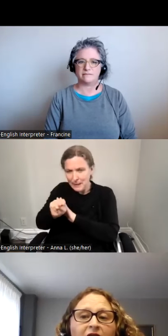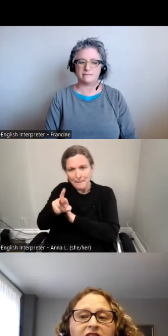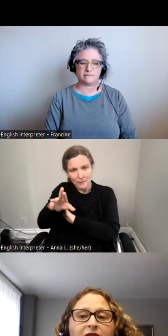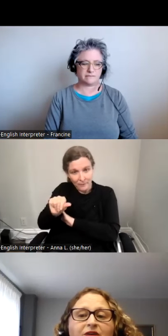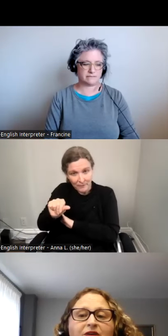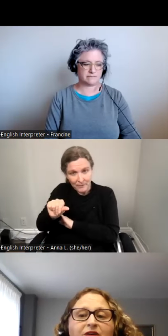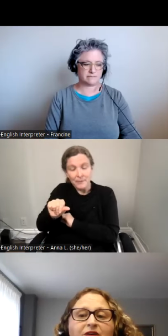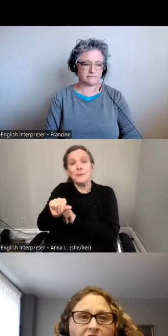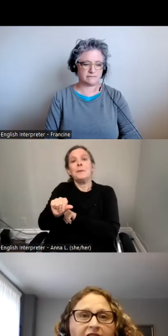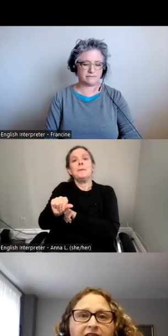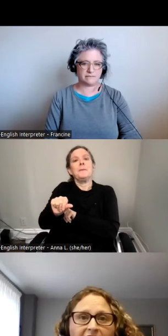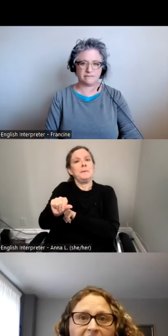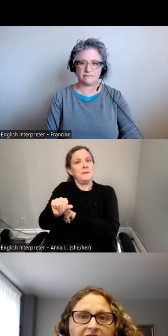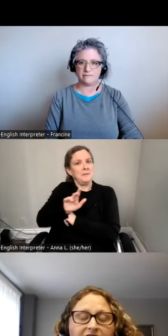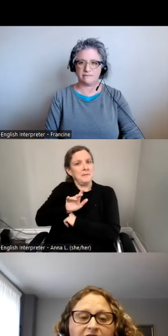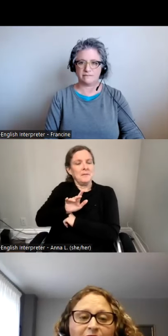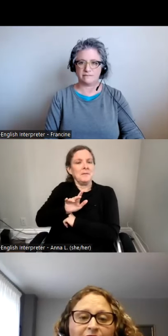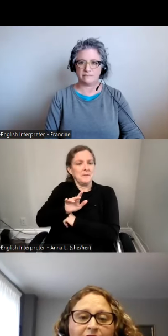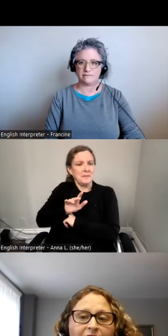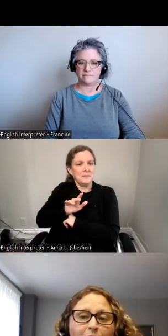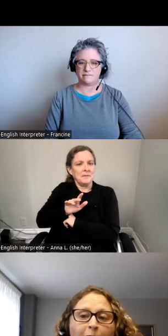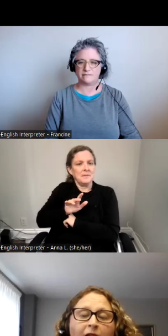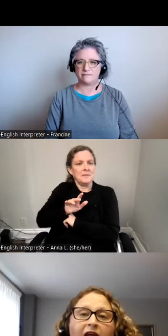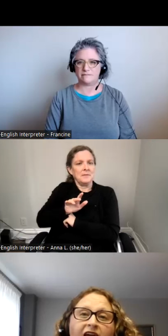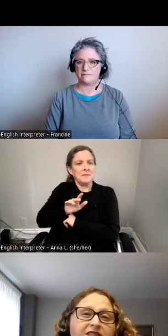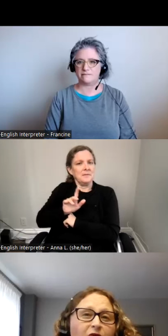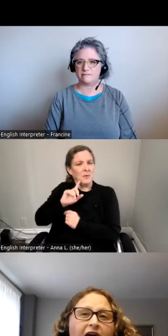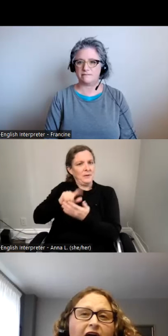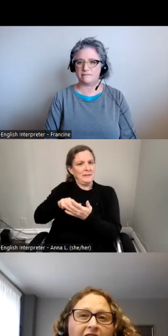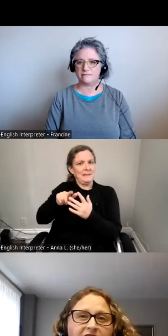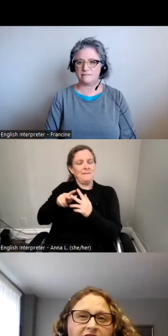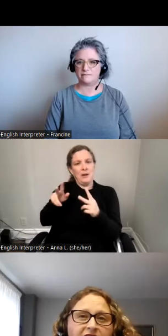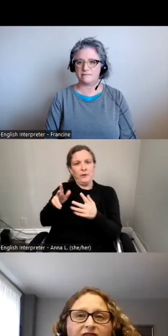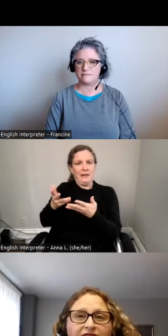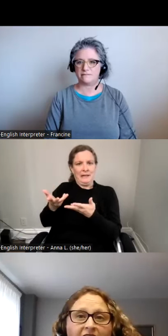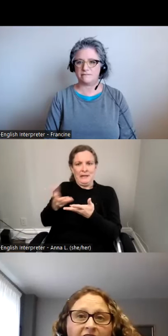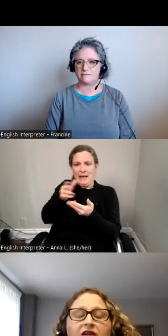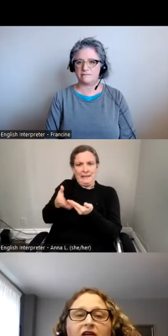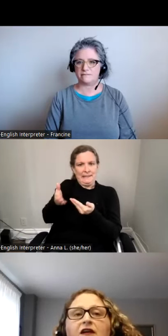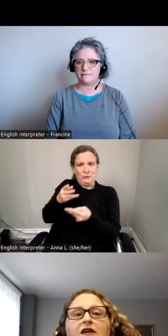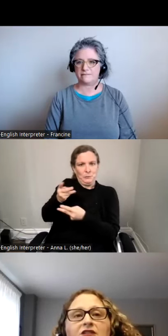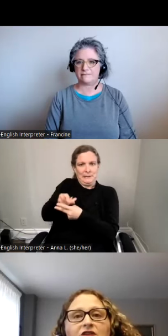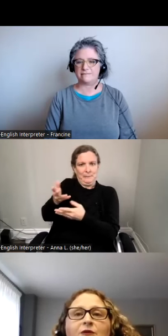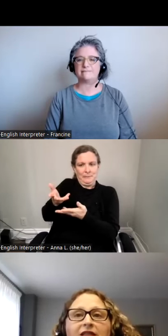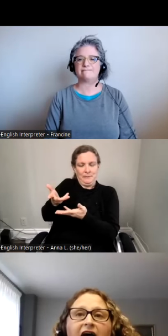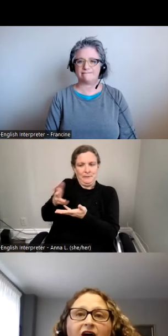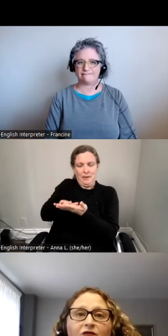Is not new. It was developed in the seventies.